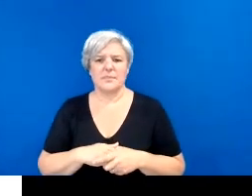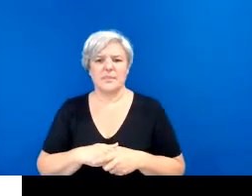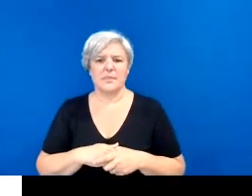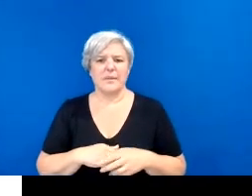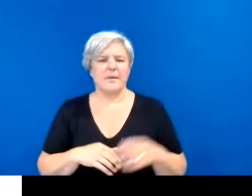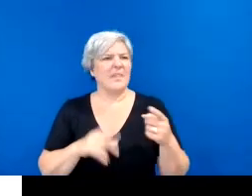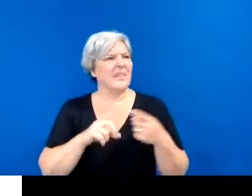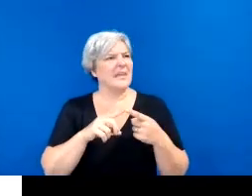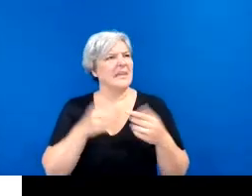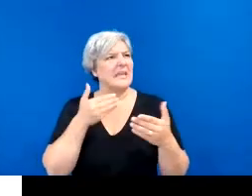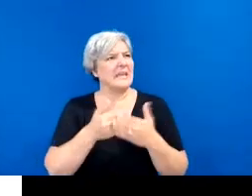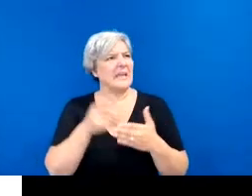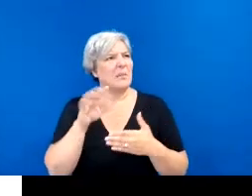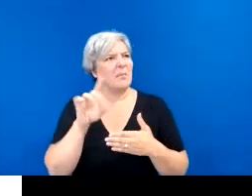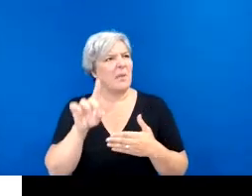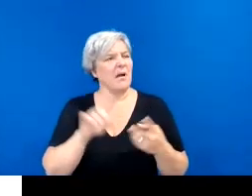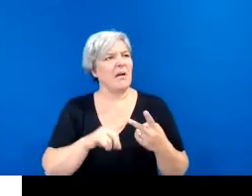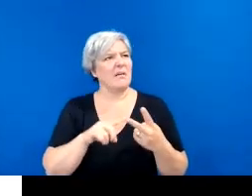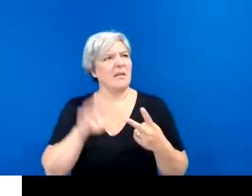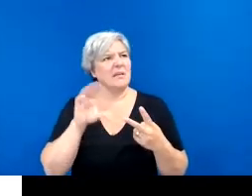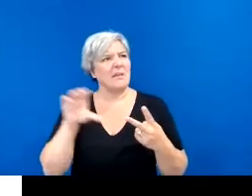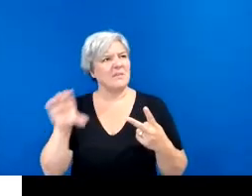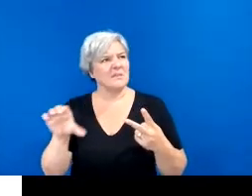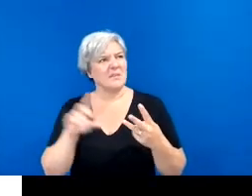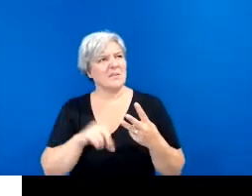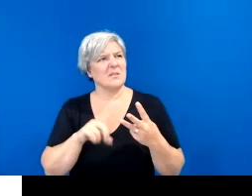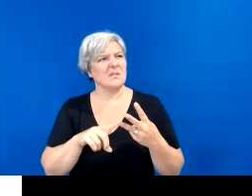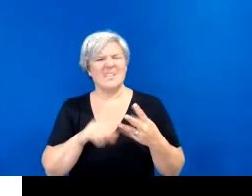I think in Canvas Commons there's ancillaries as well.